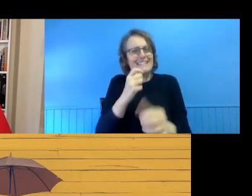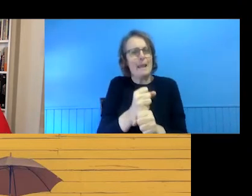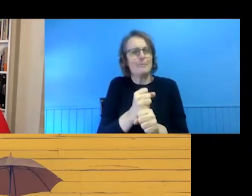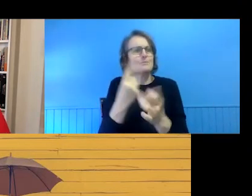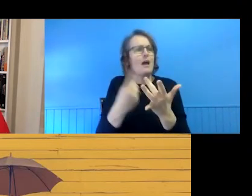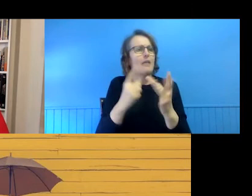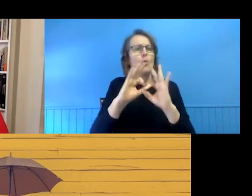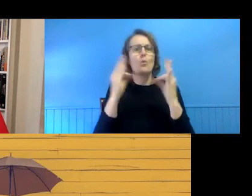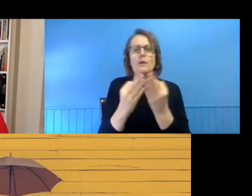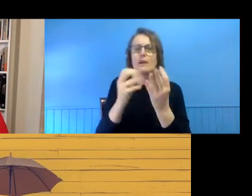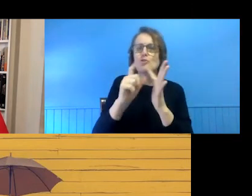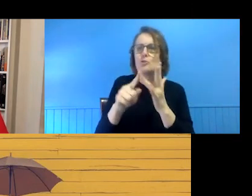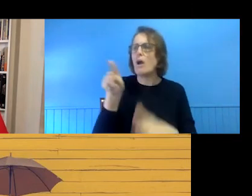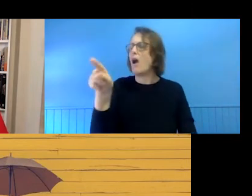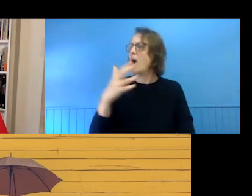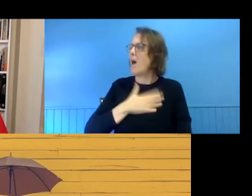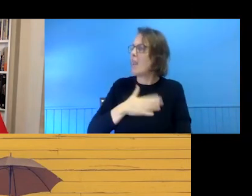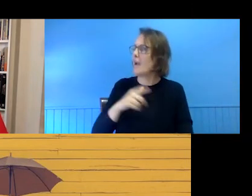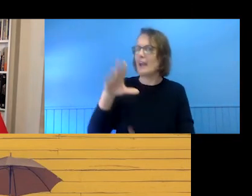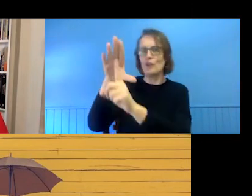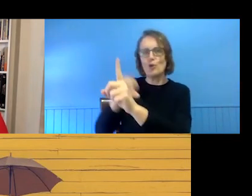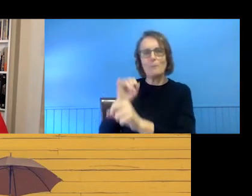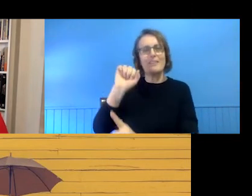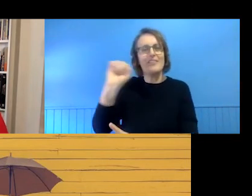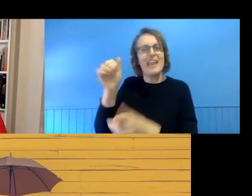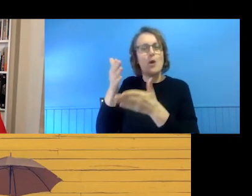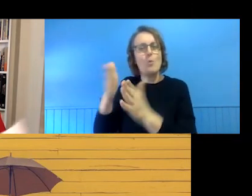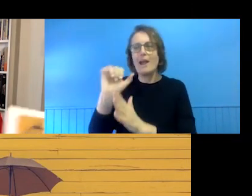you can mimic that spirit and think more about how to be empathetic.